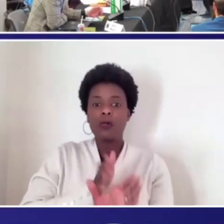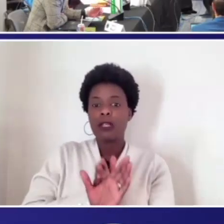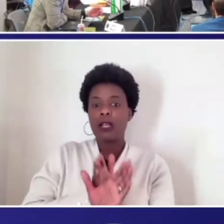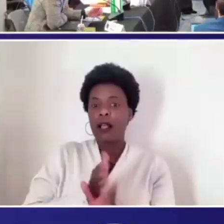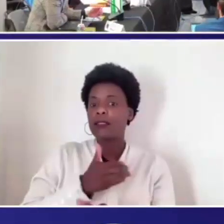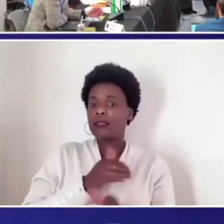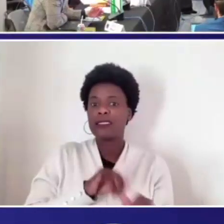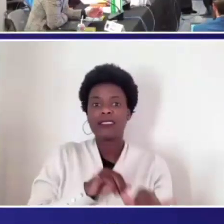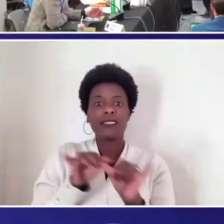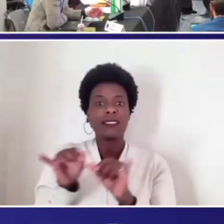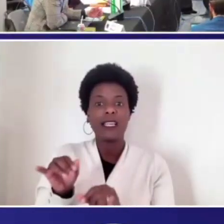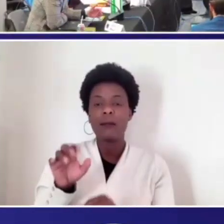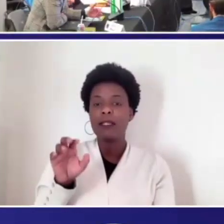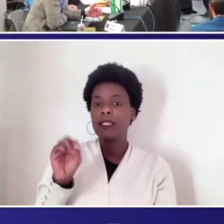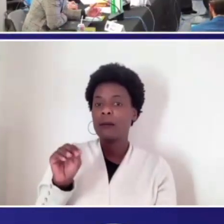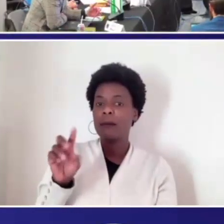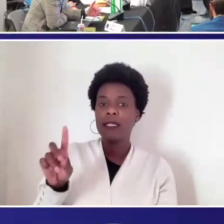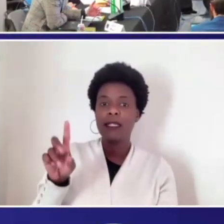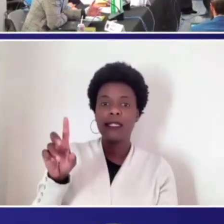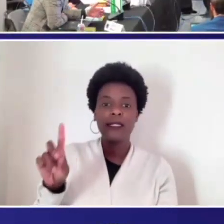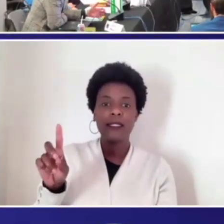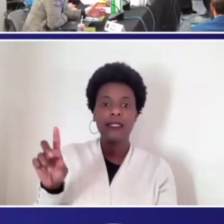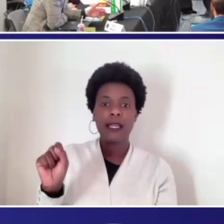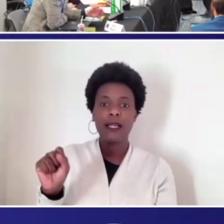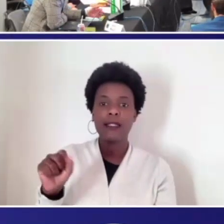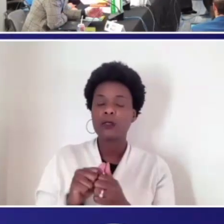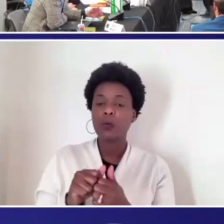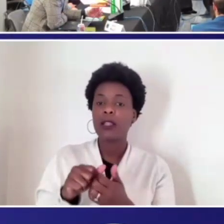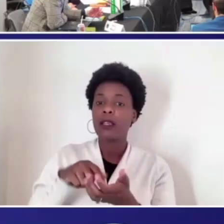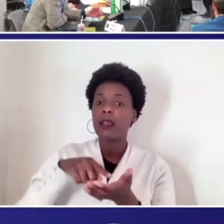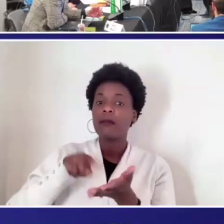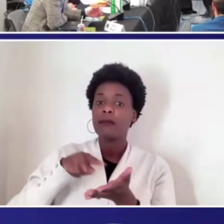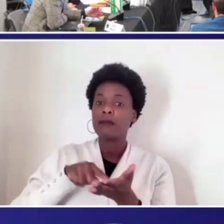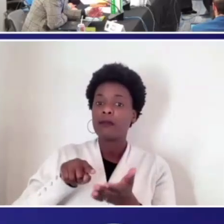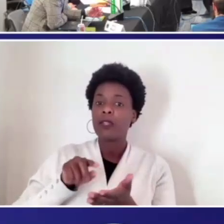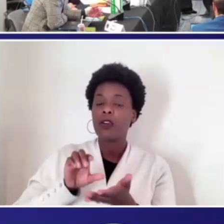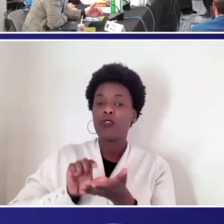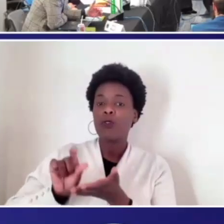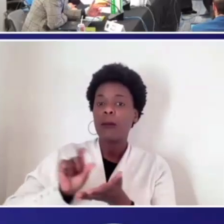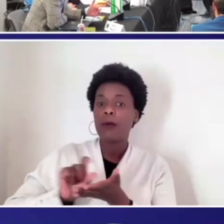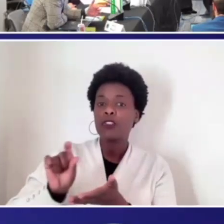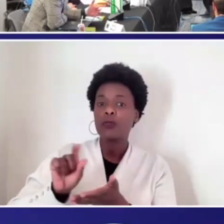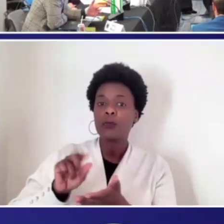MD and DDS in reimbursement rates. It is the number one profession in the